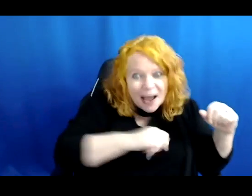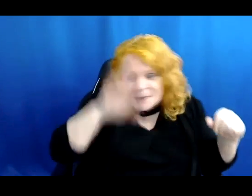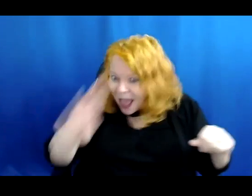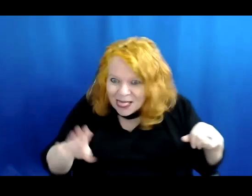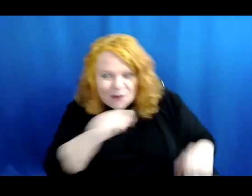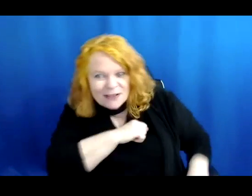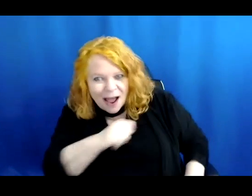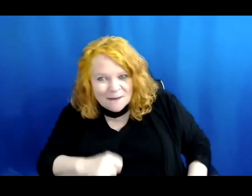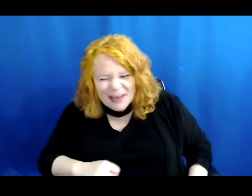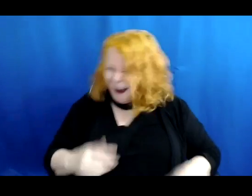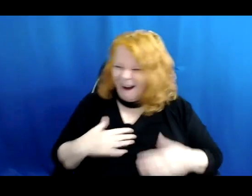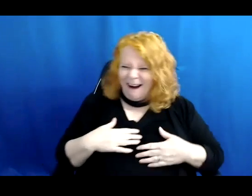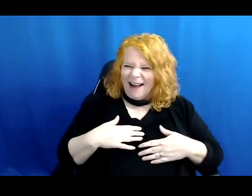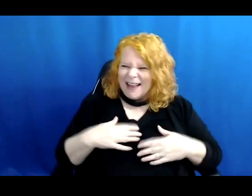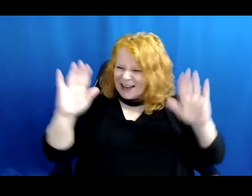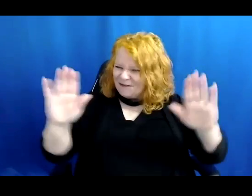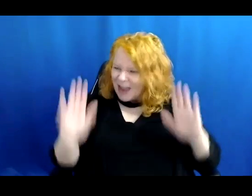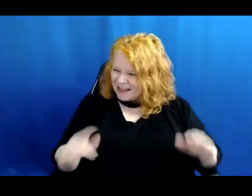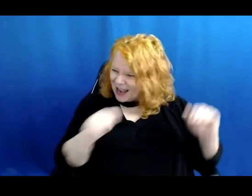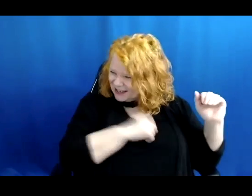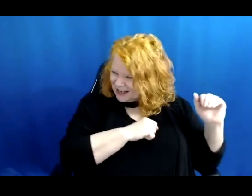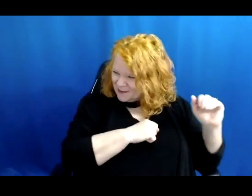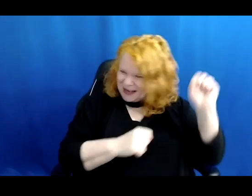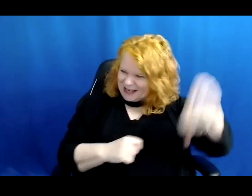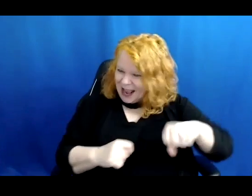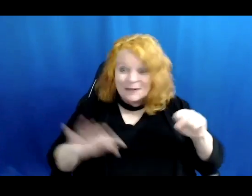Isn't it fantastic Tommy? Yes, hello Tommy.